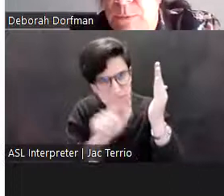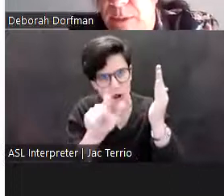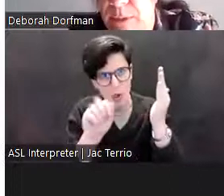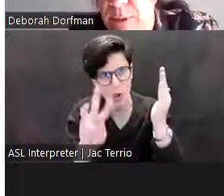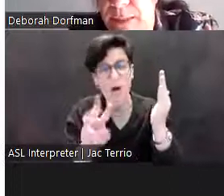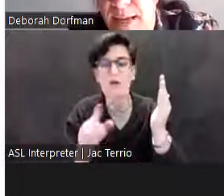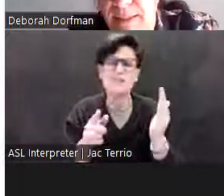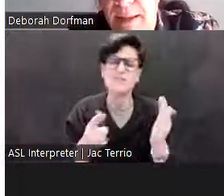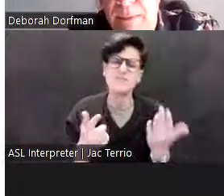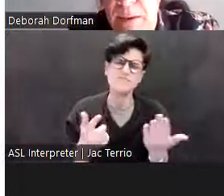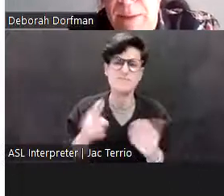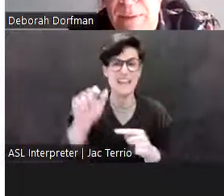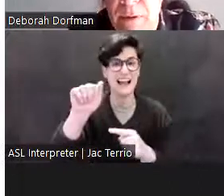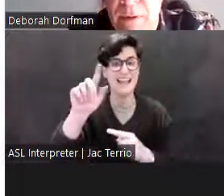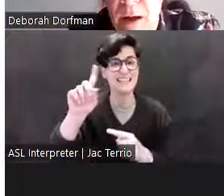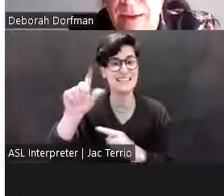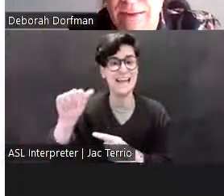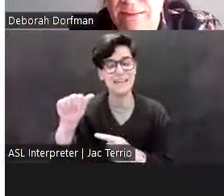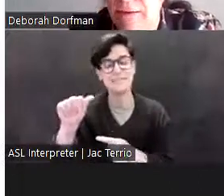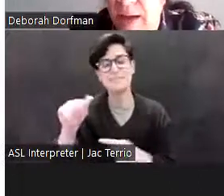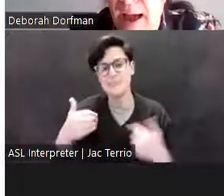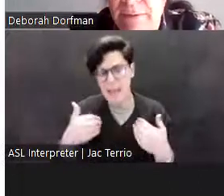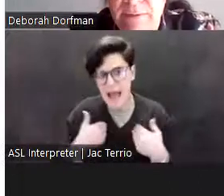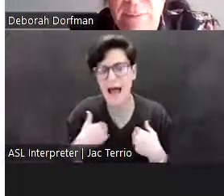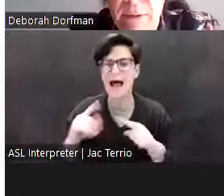with Disabilities act that people are considered to have a disability.